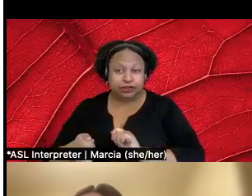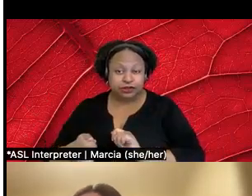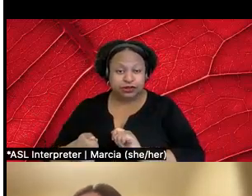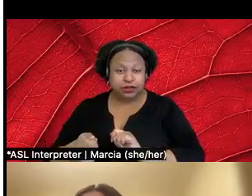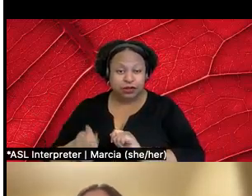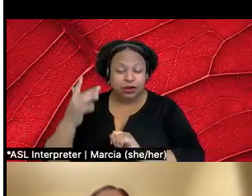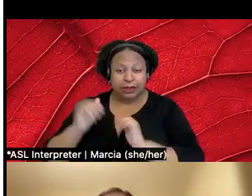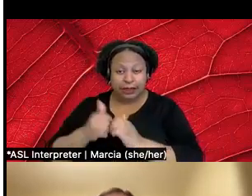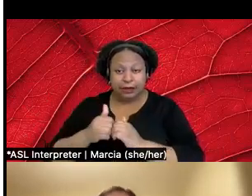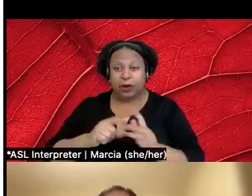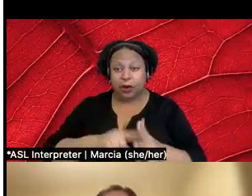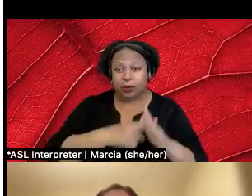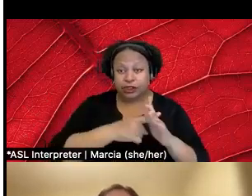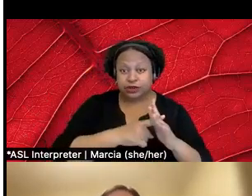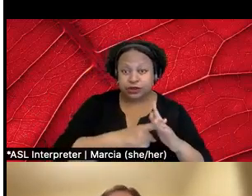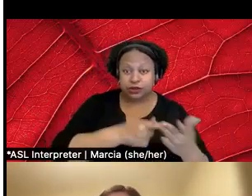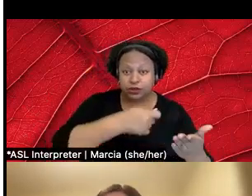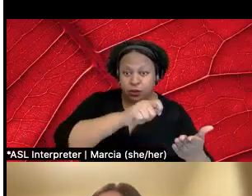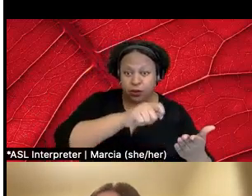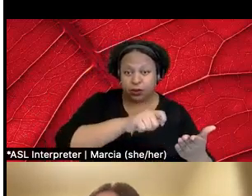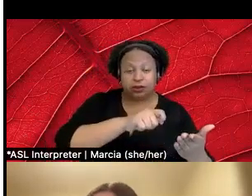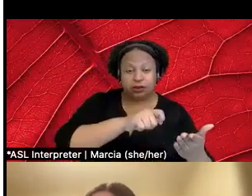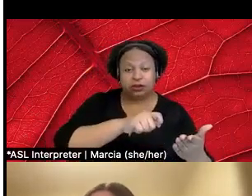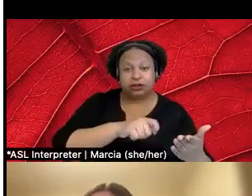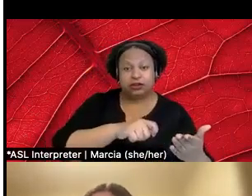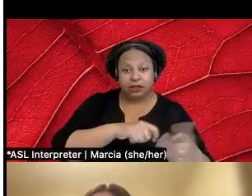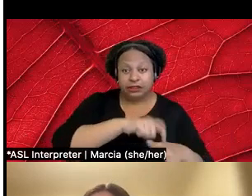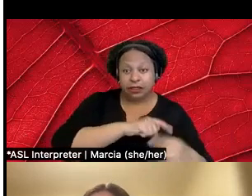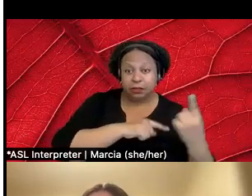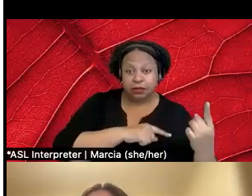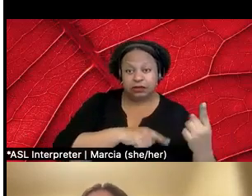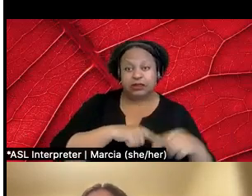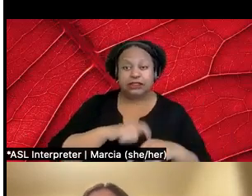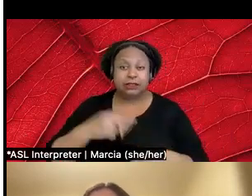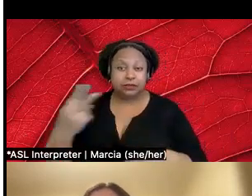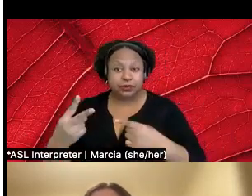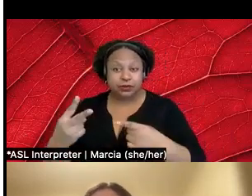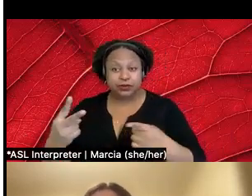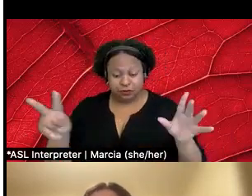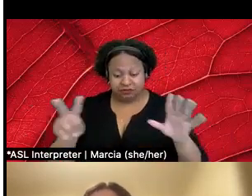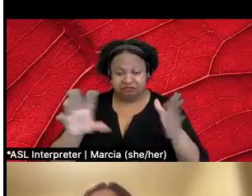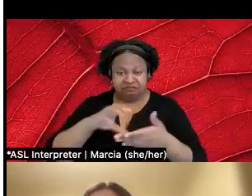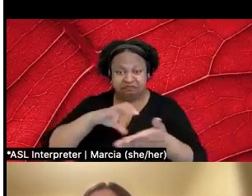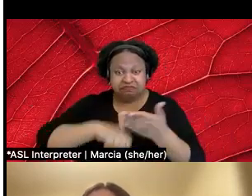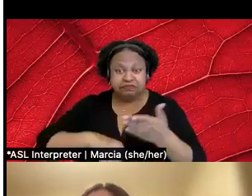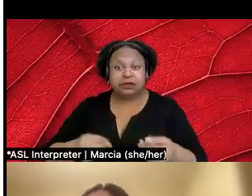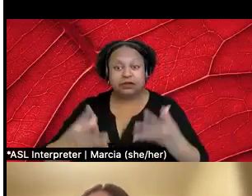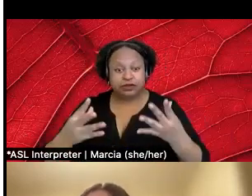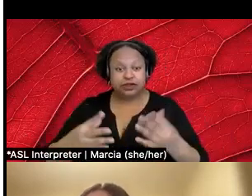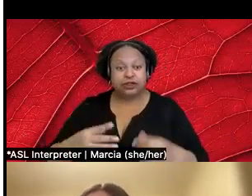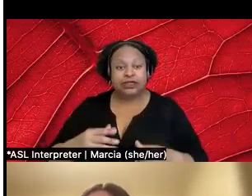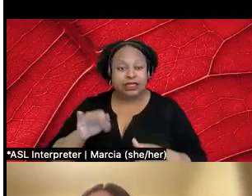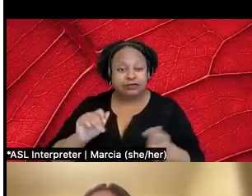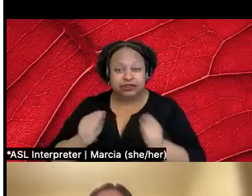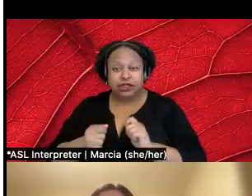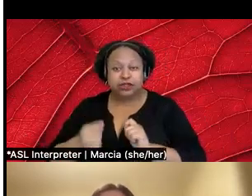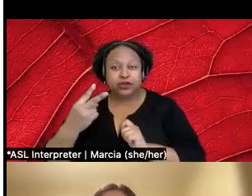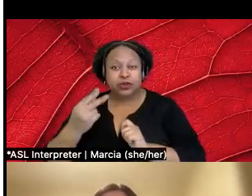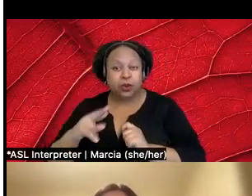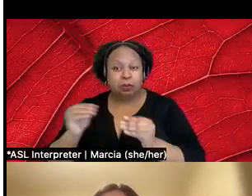your original scores time one from time two, your reassessed scores and changes of two or more points are generally considered clinically significant.